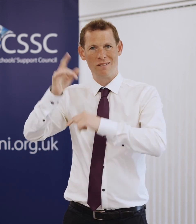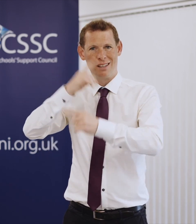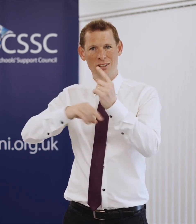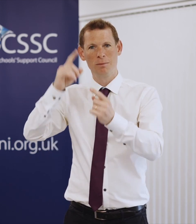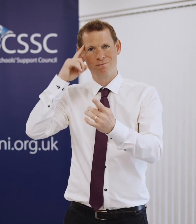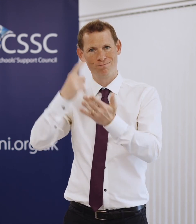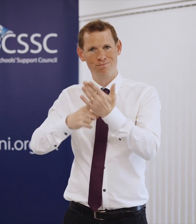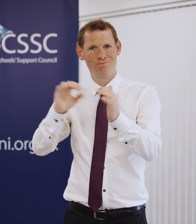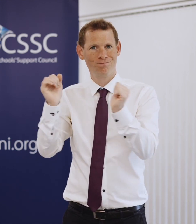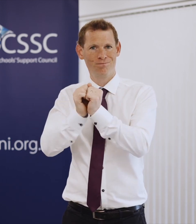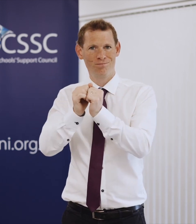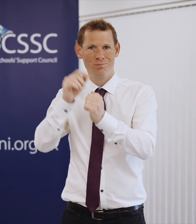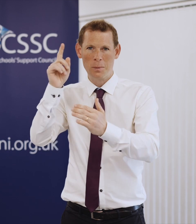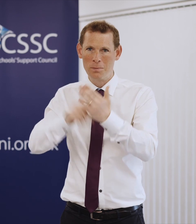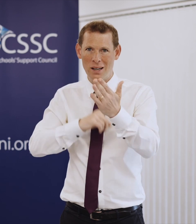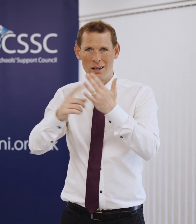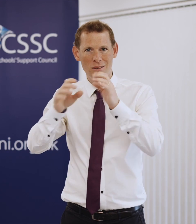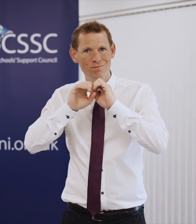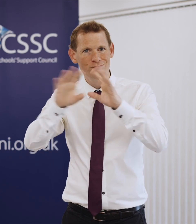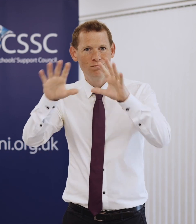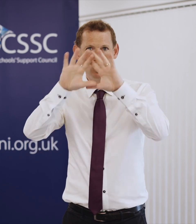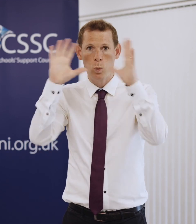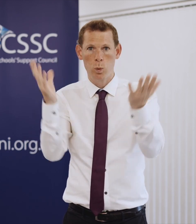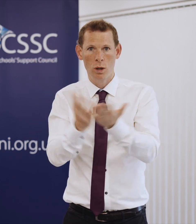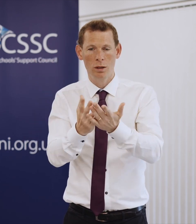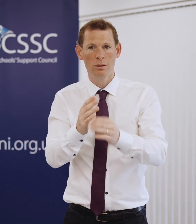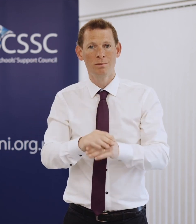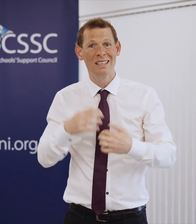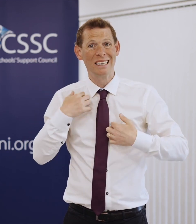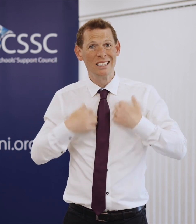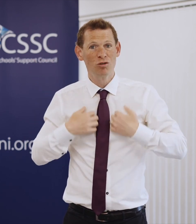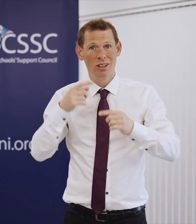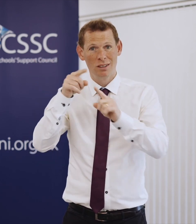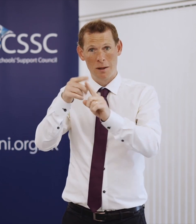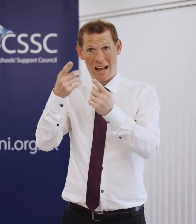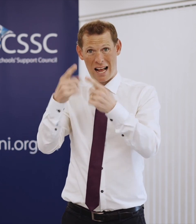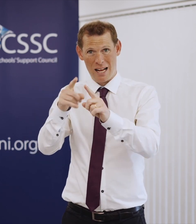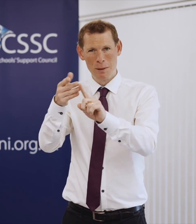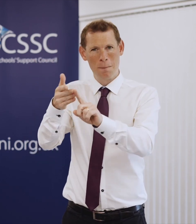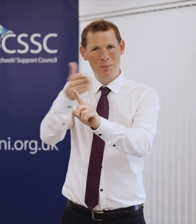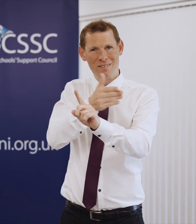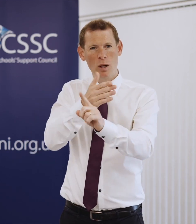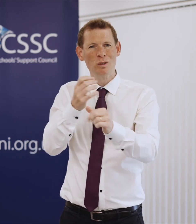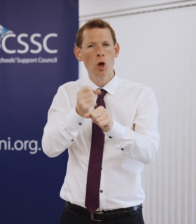properly and to read English, and so a lot of the professionals agreed - all over the world - to ban